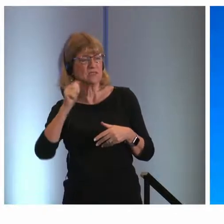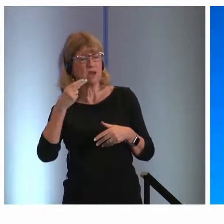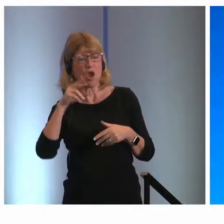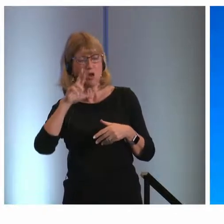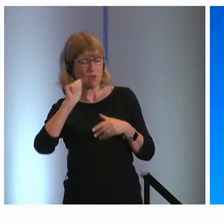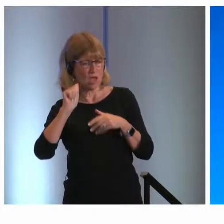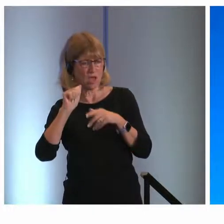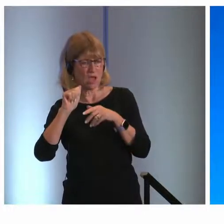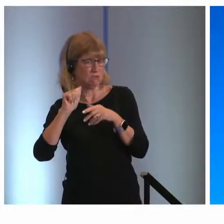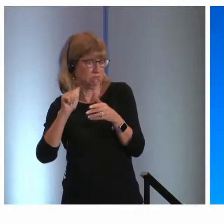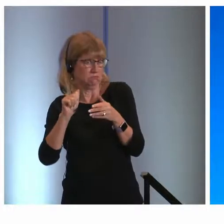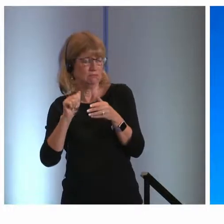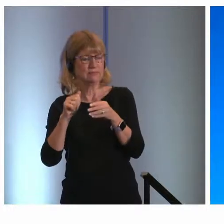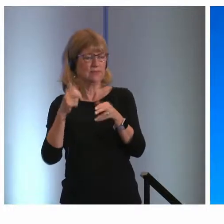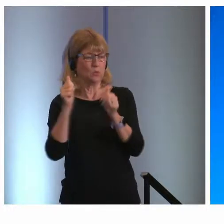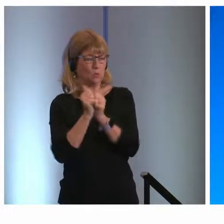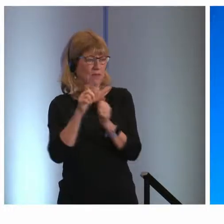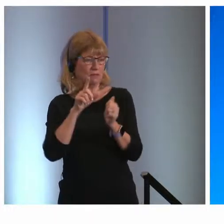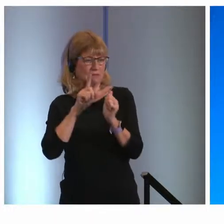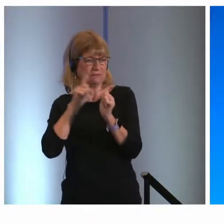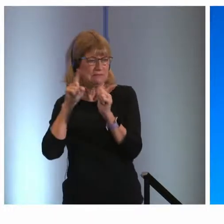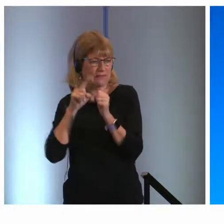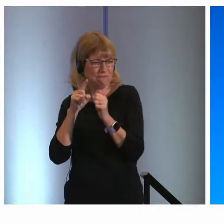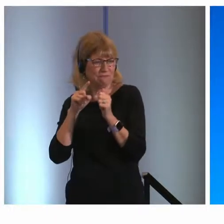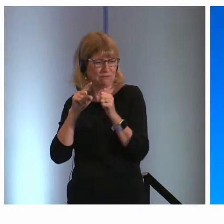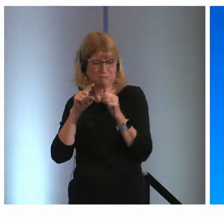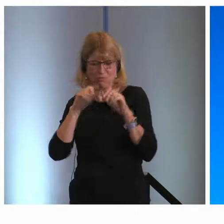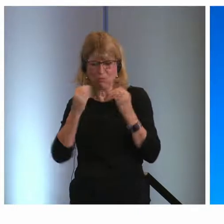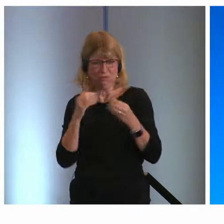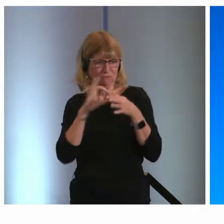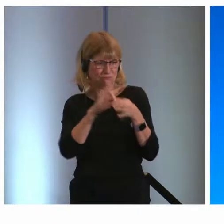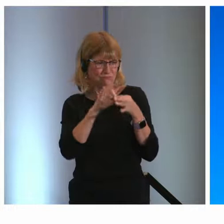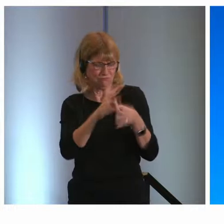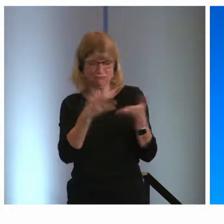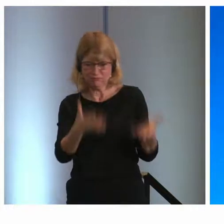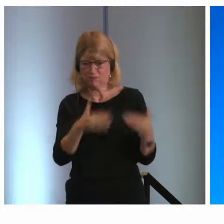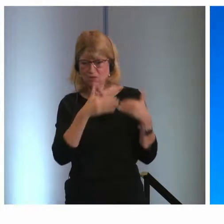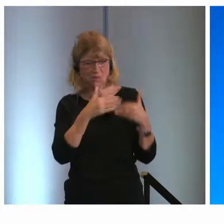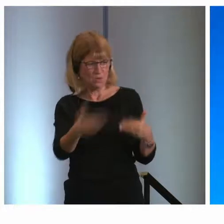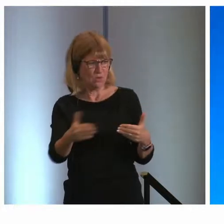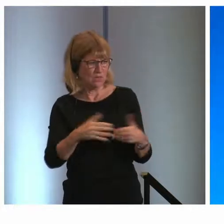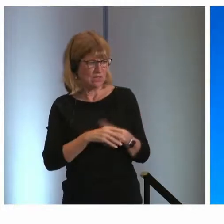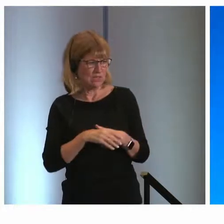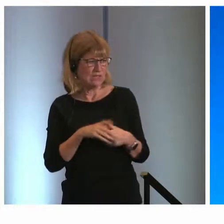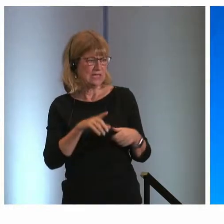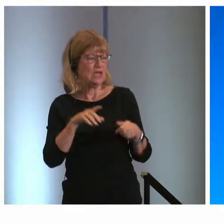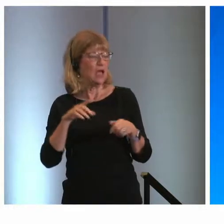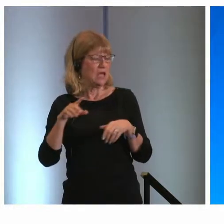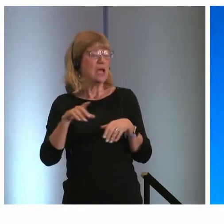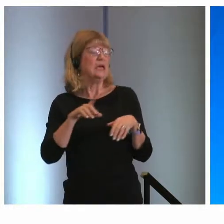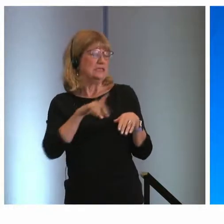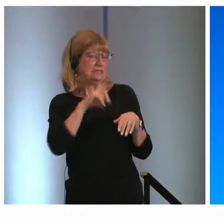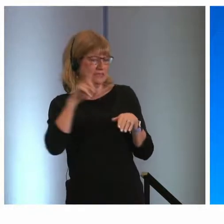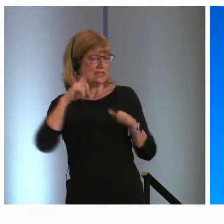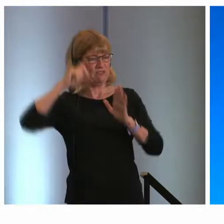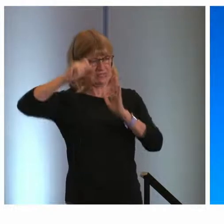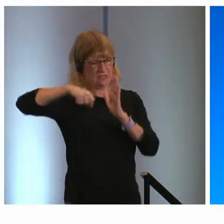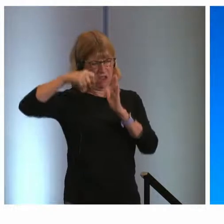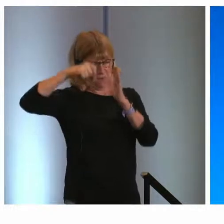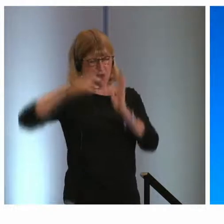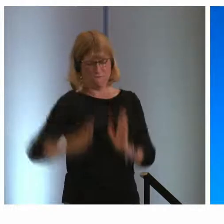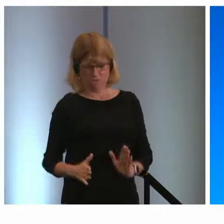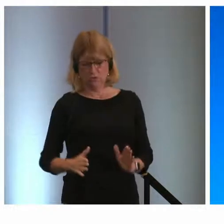business collaboratives. Ace rad leroy Moore, and Zara